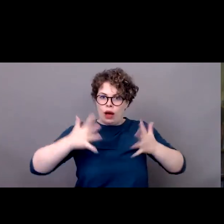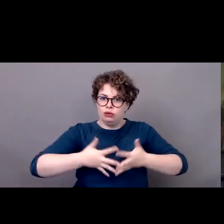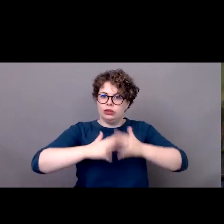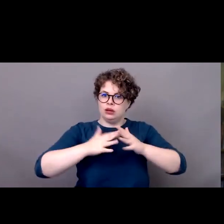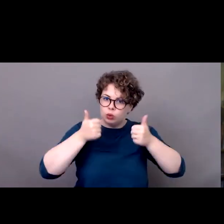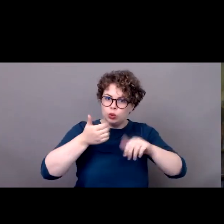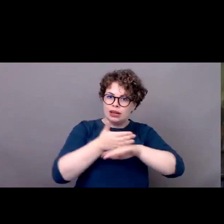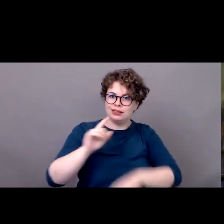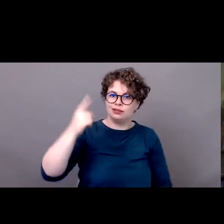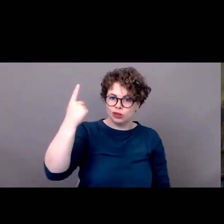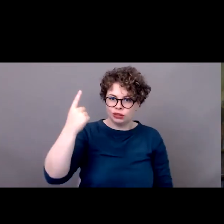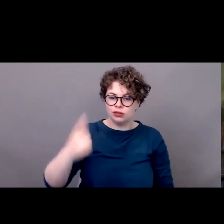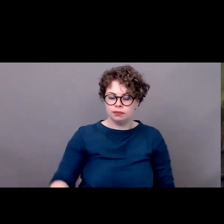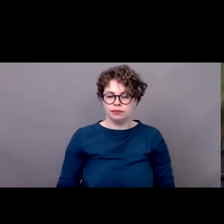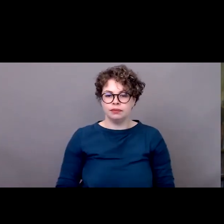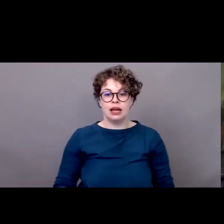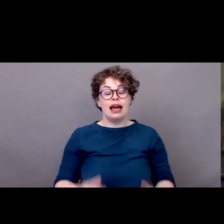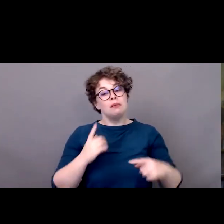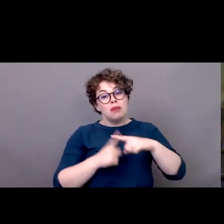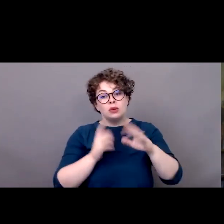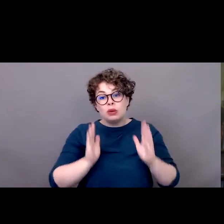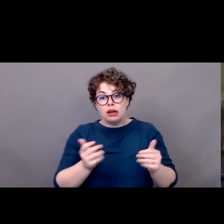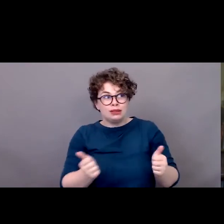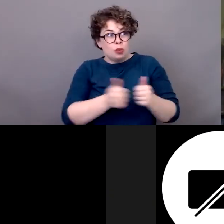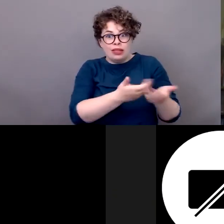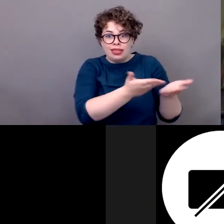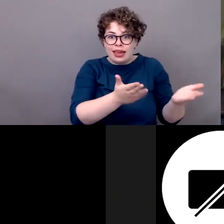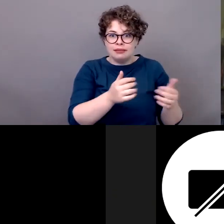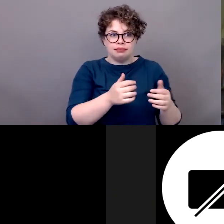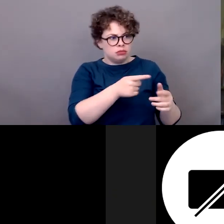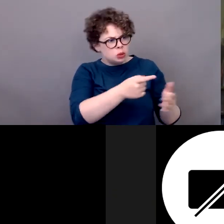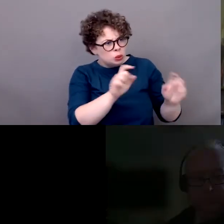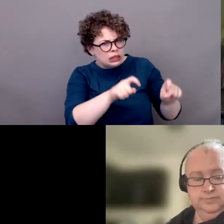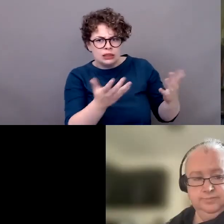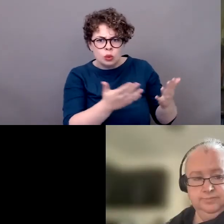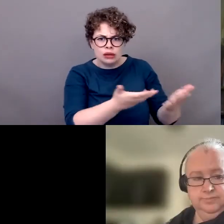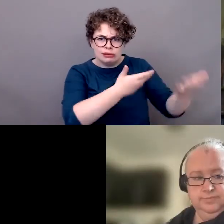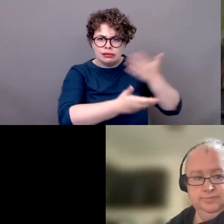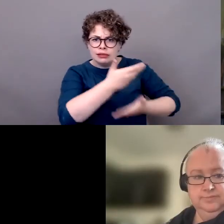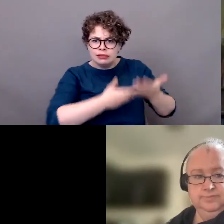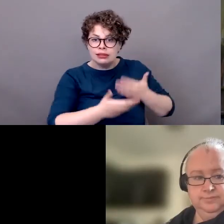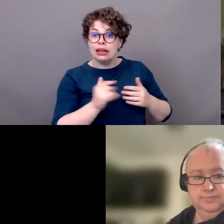as well as their views and priorities. I think, you know without this humanitarian organisations